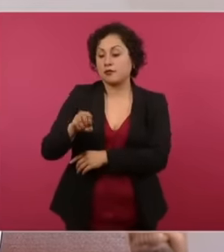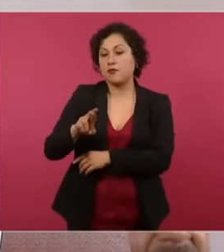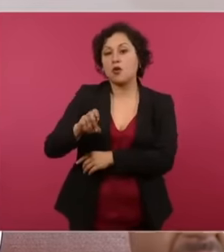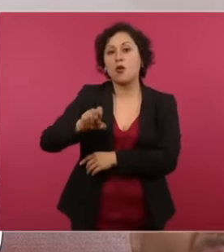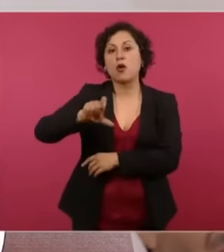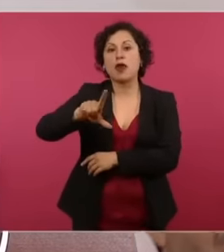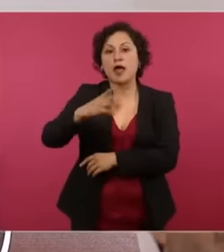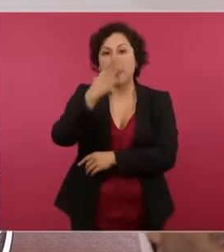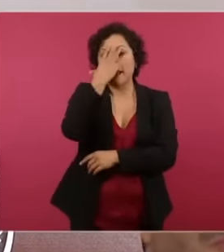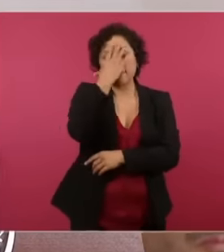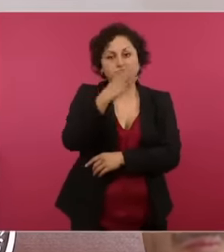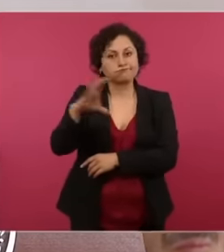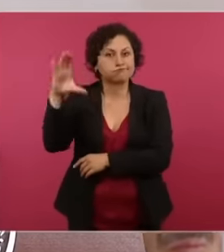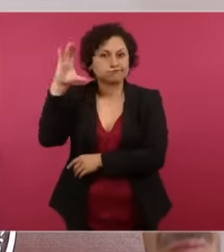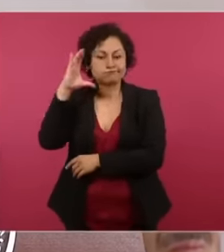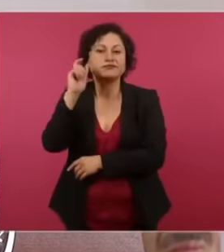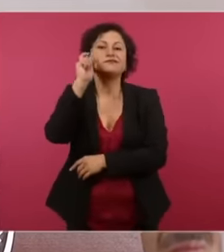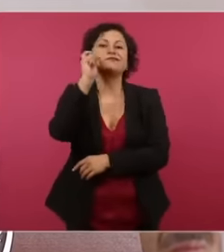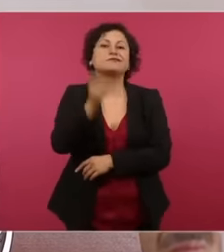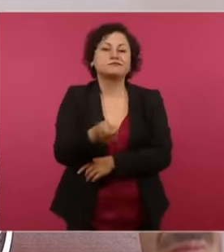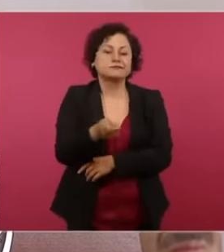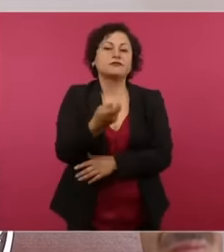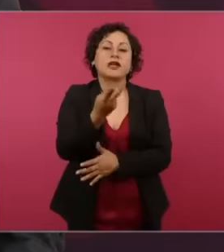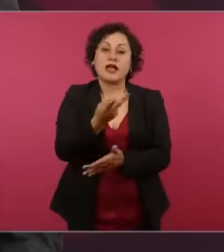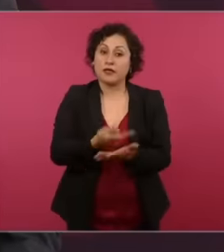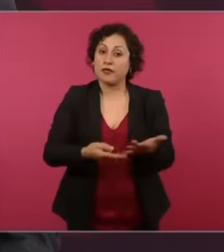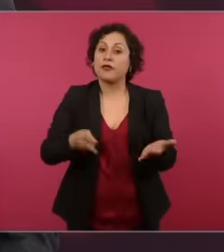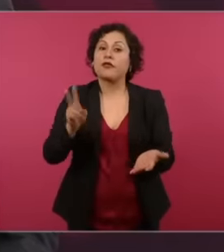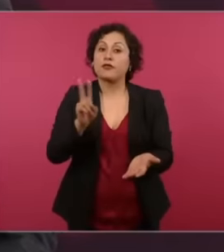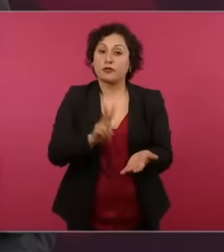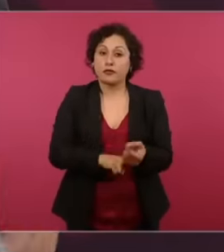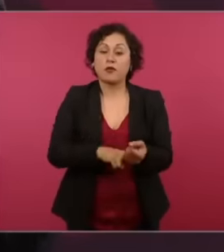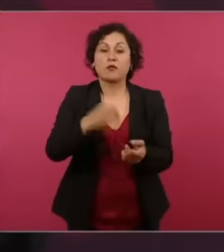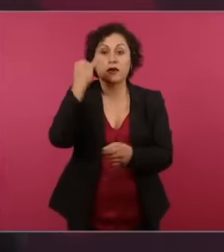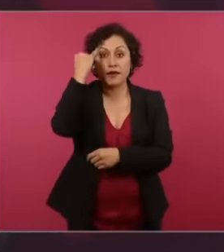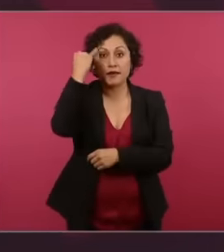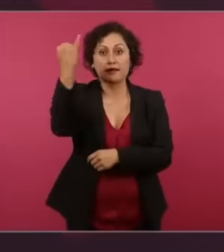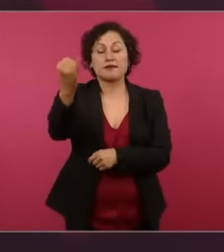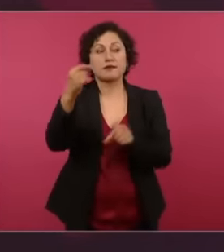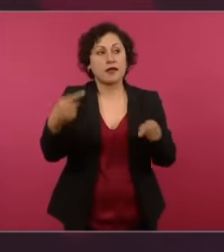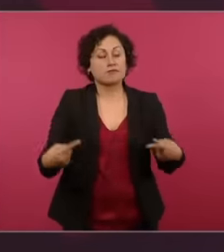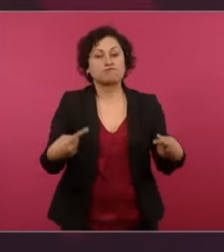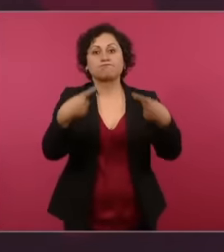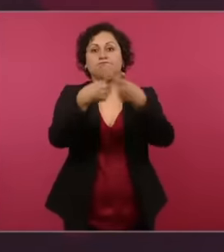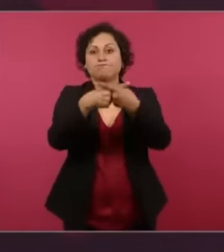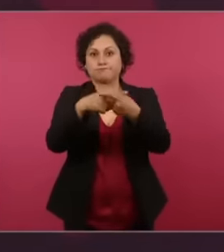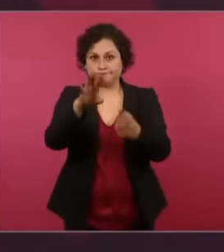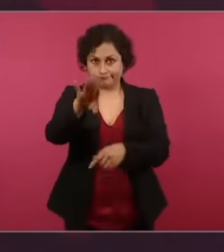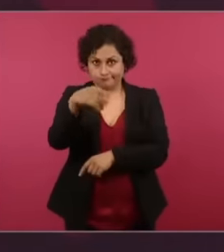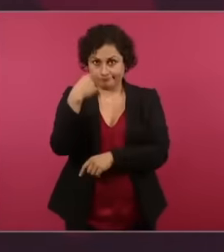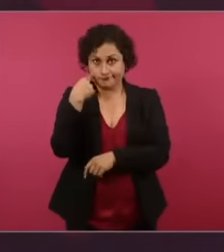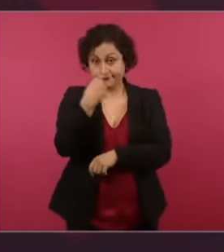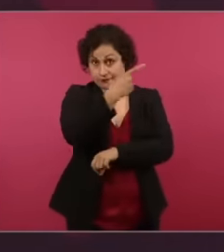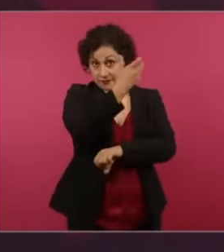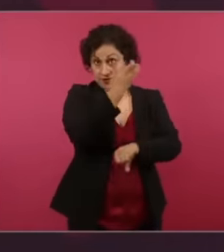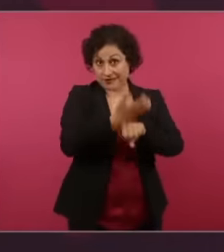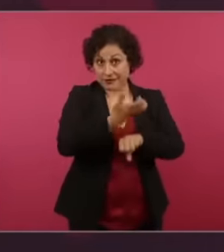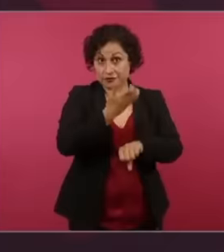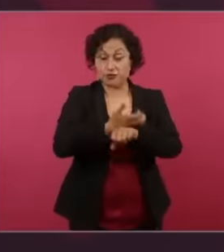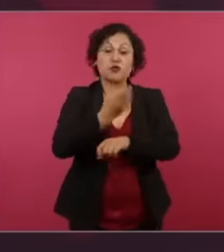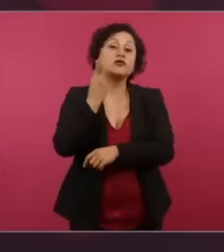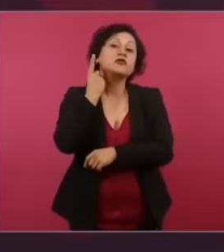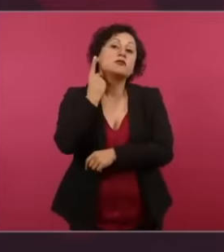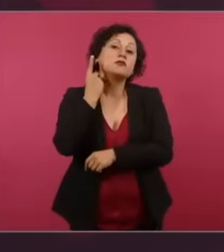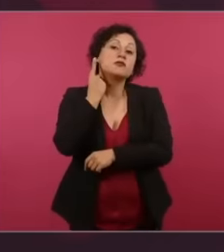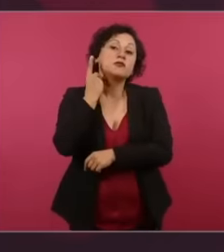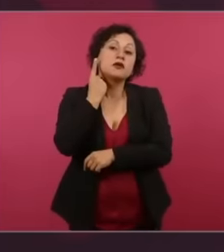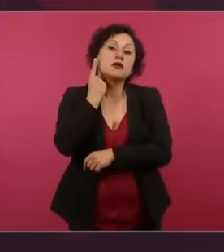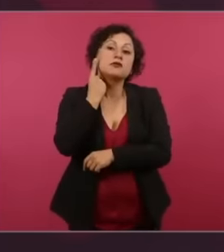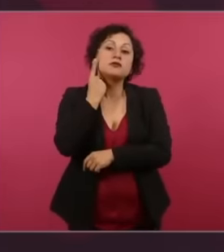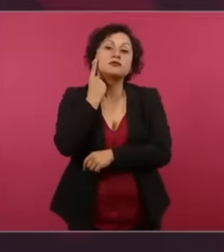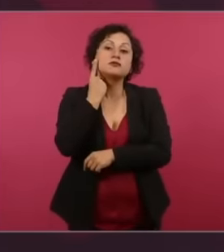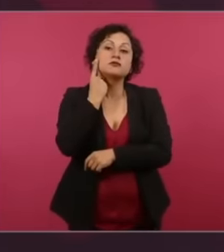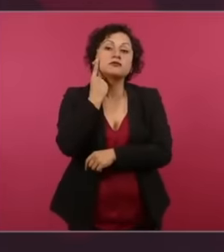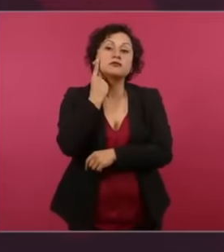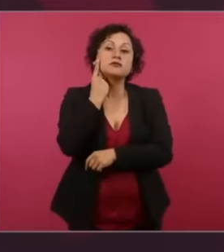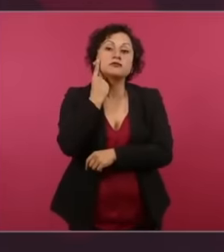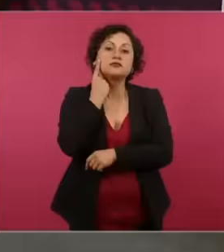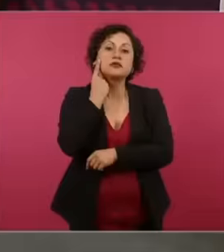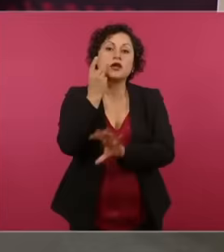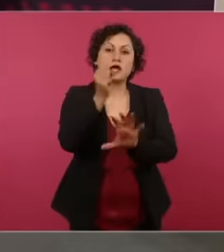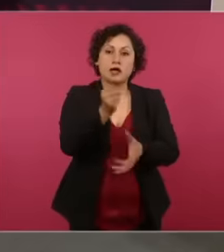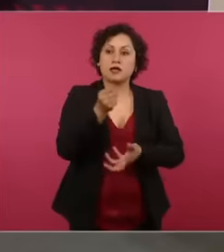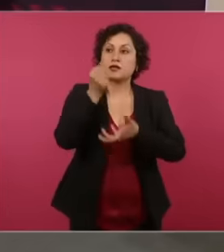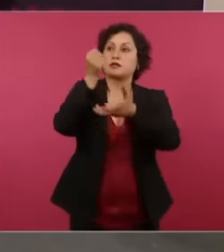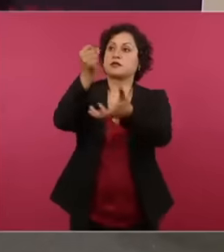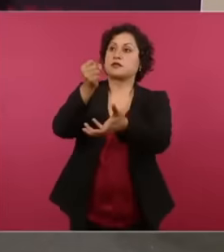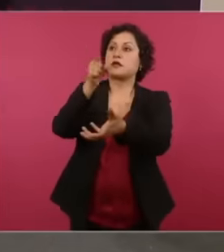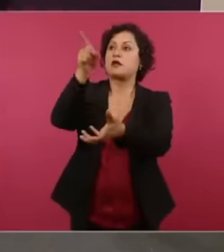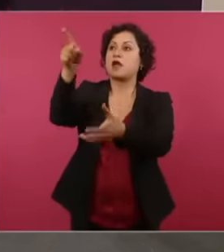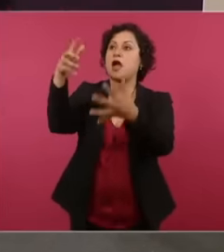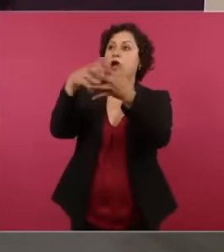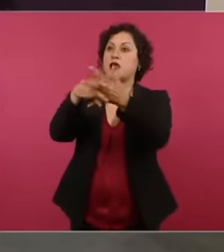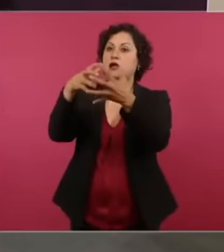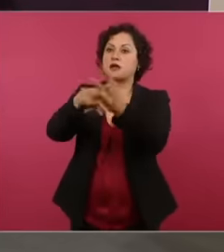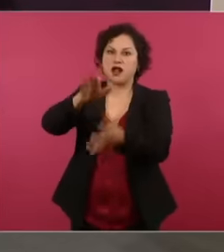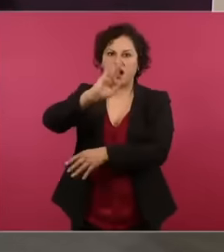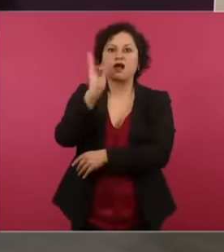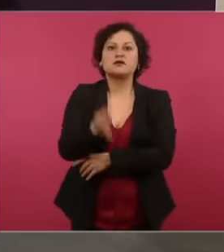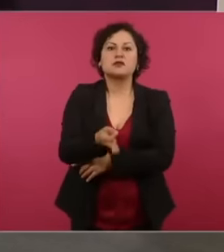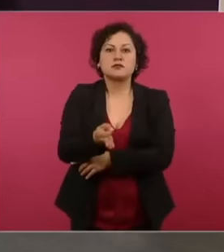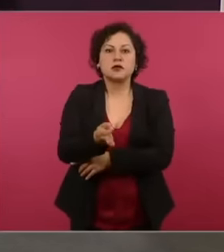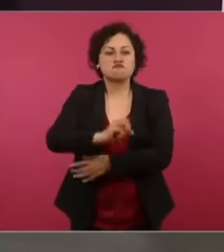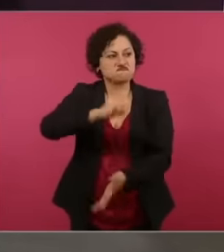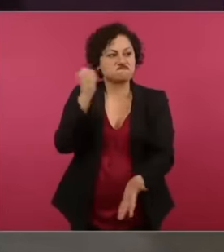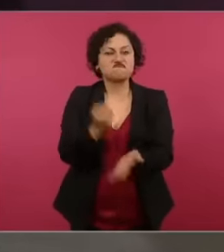a double standard in the United States. Congress They authorize money for war and they do not allocate